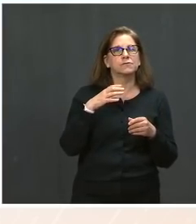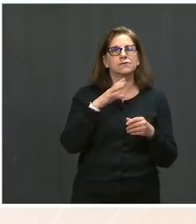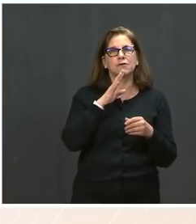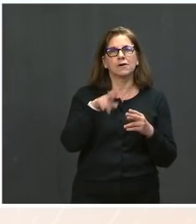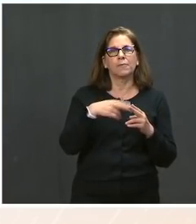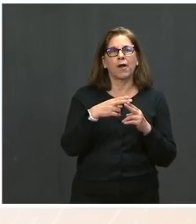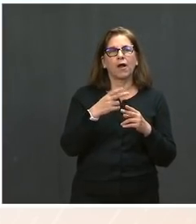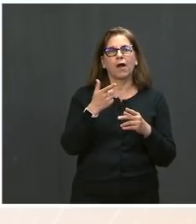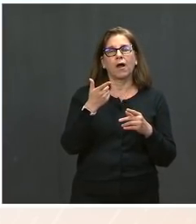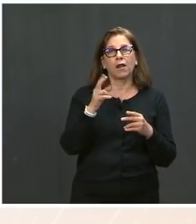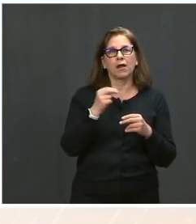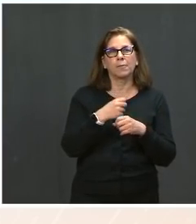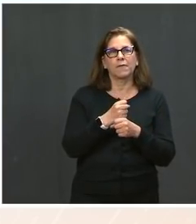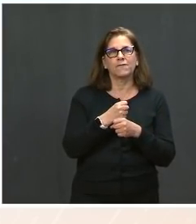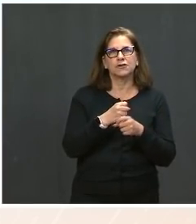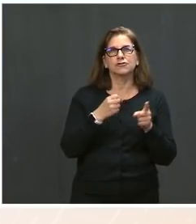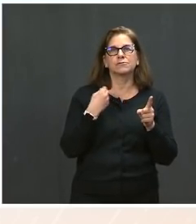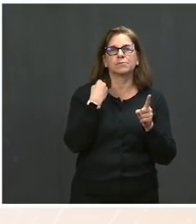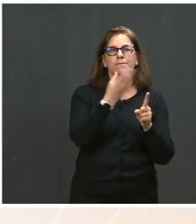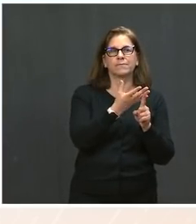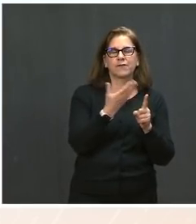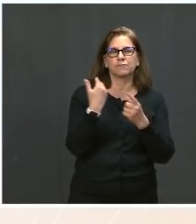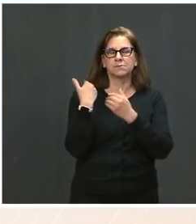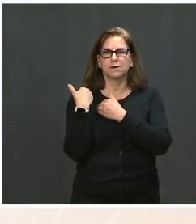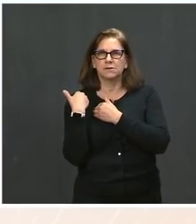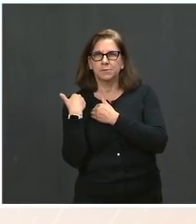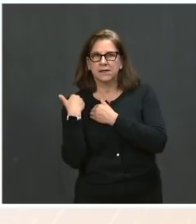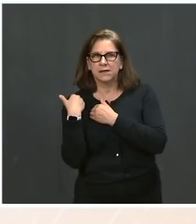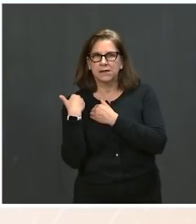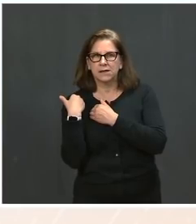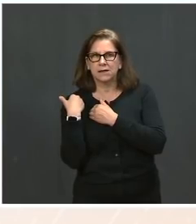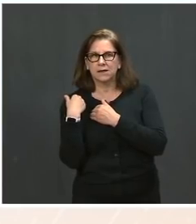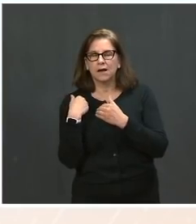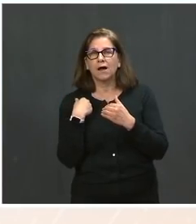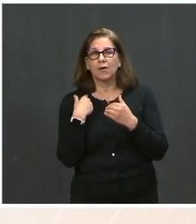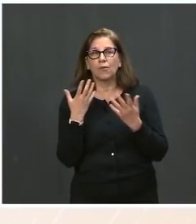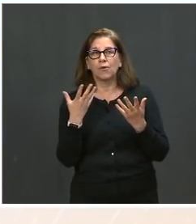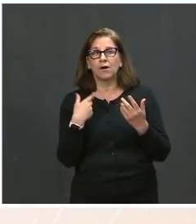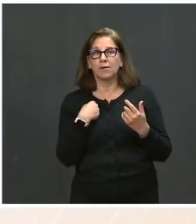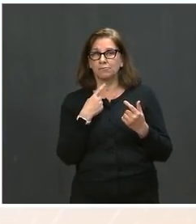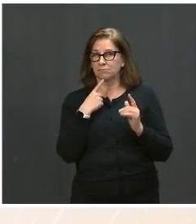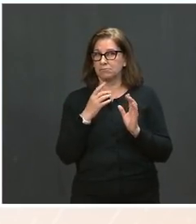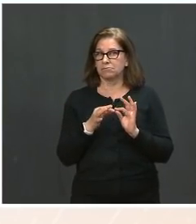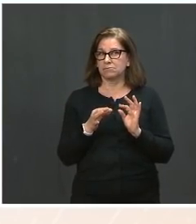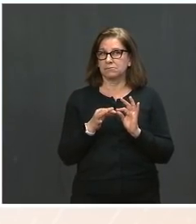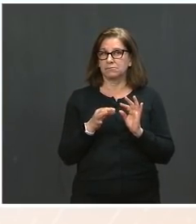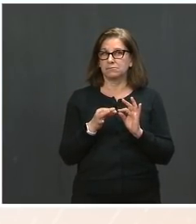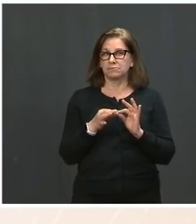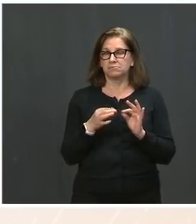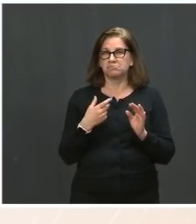as other industries. So all I'm conveying is he would certainly advocate that -- for that, as he did today.